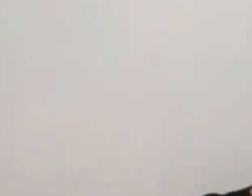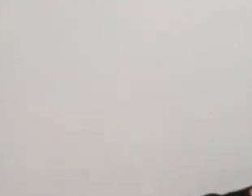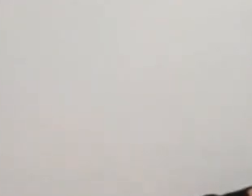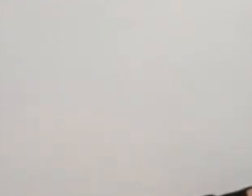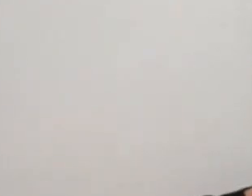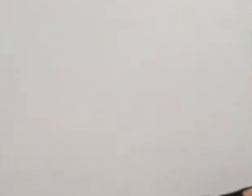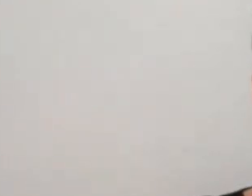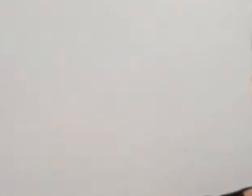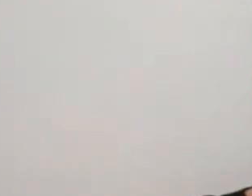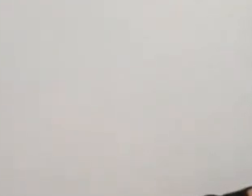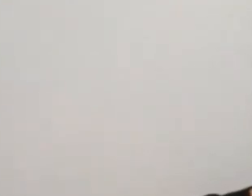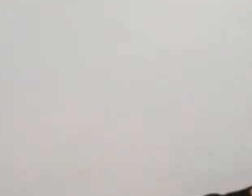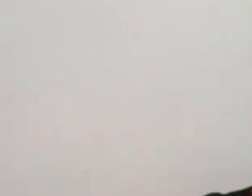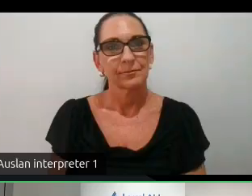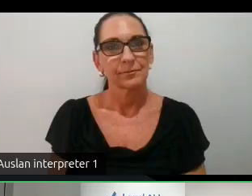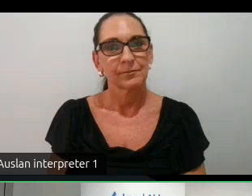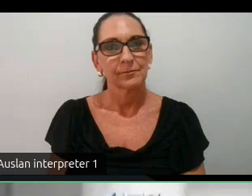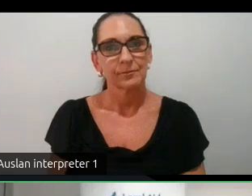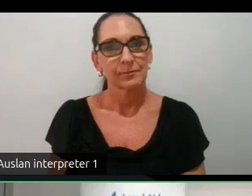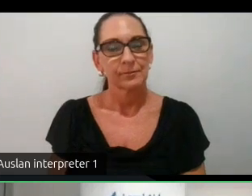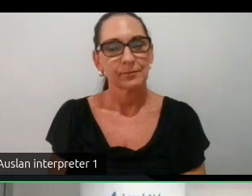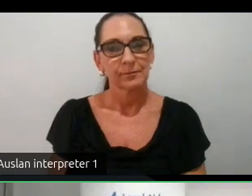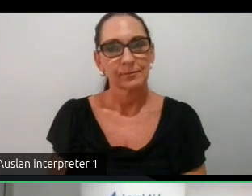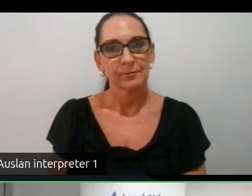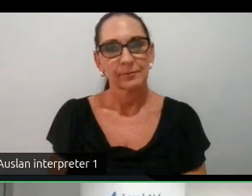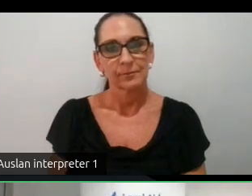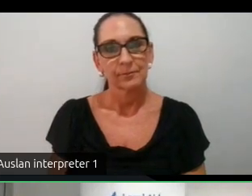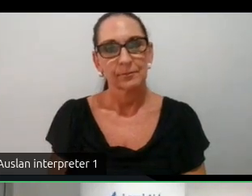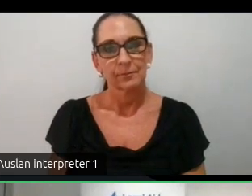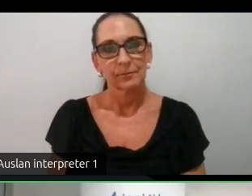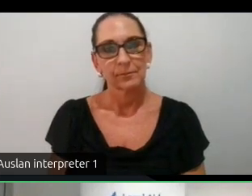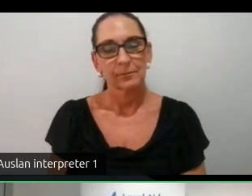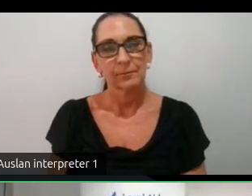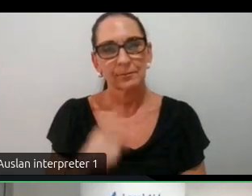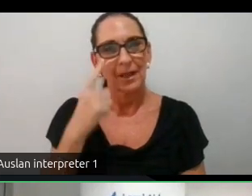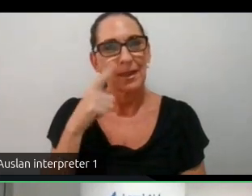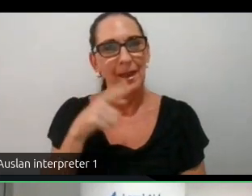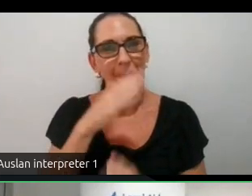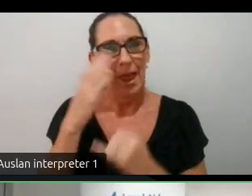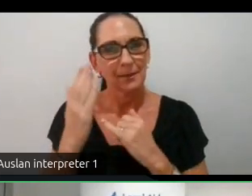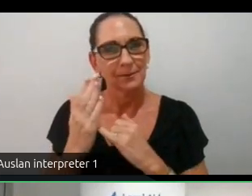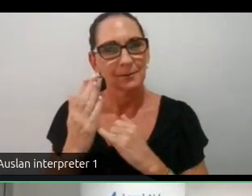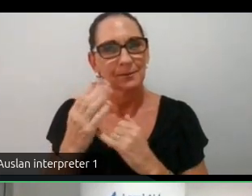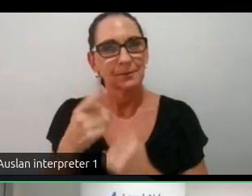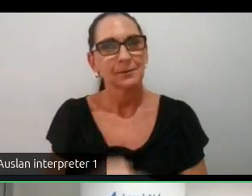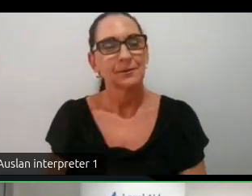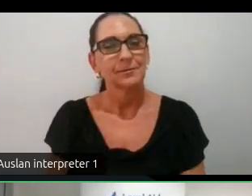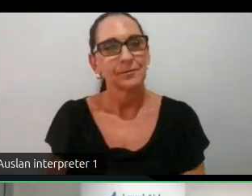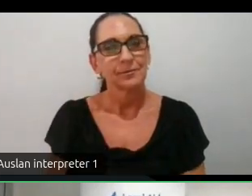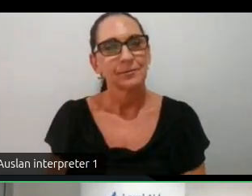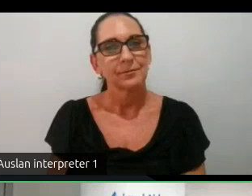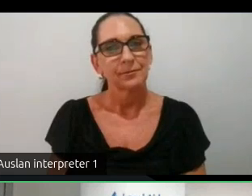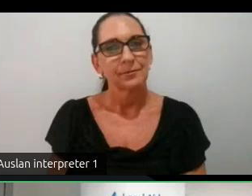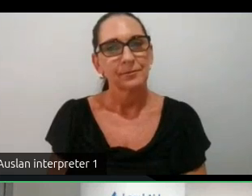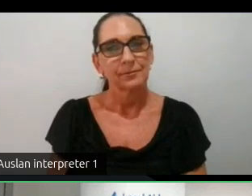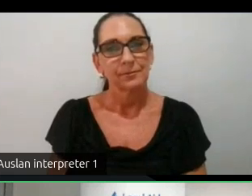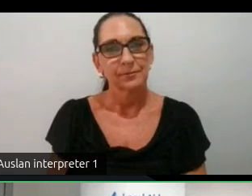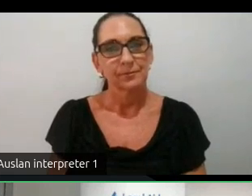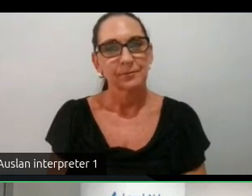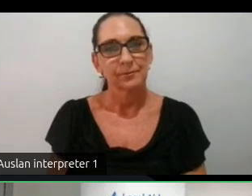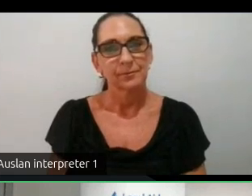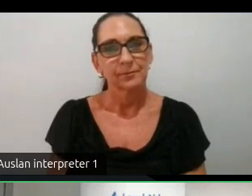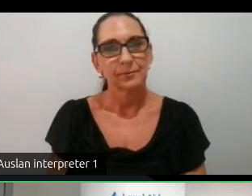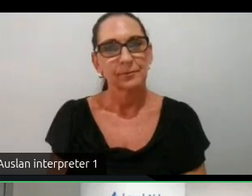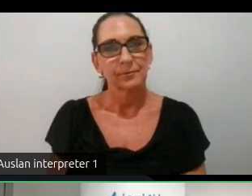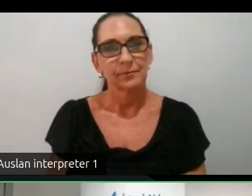everybody. Okay. I think we have I think this is our last one. I'll just bring up that one. Oh no,